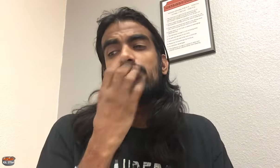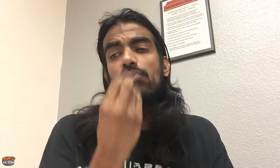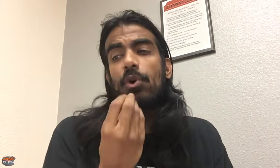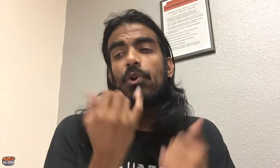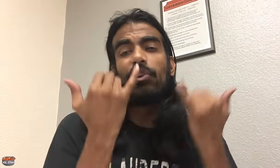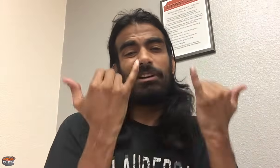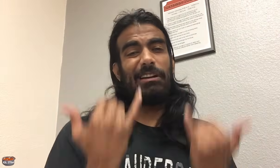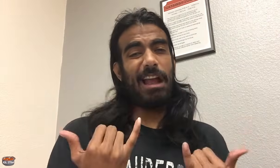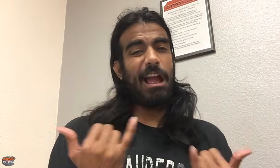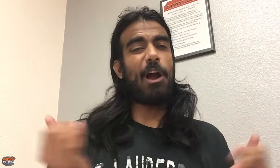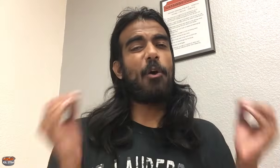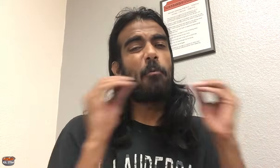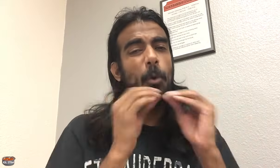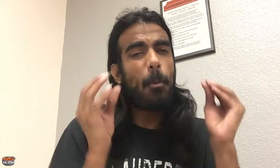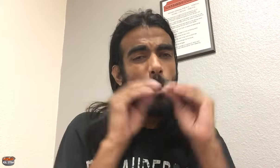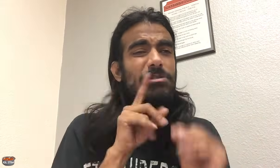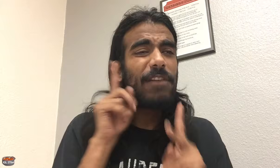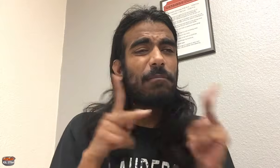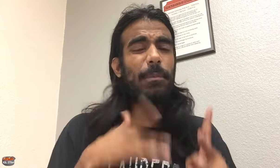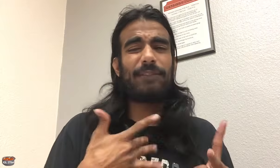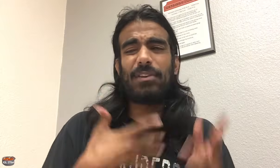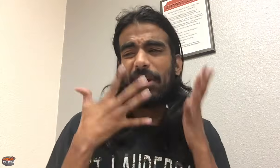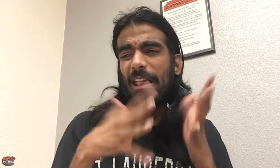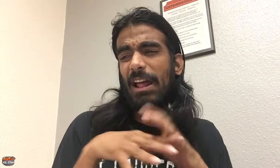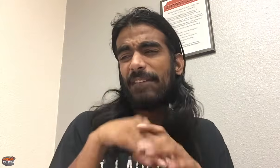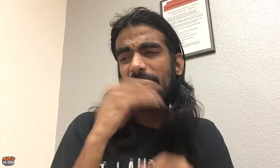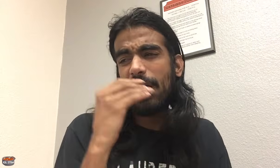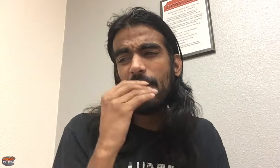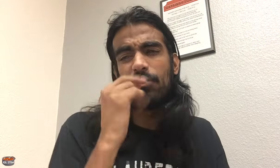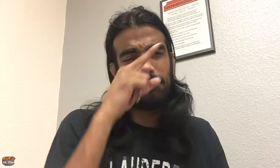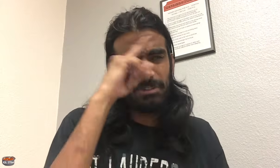So during that time, Deaf people